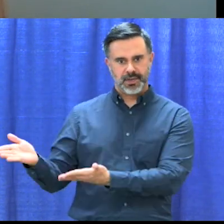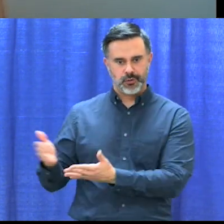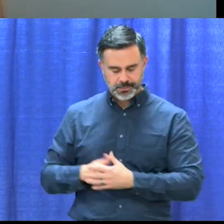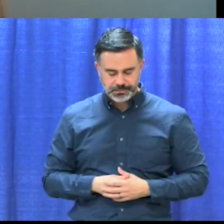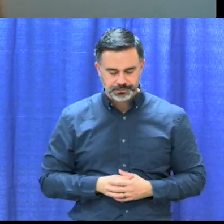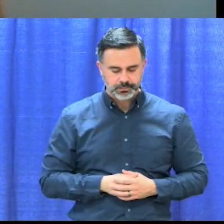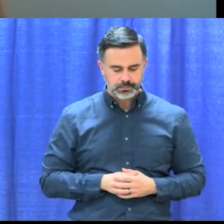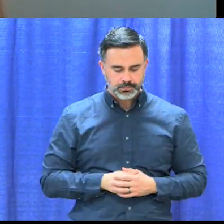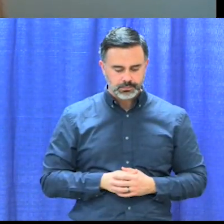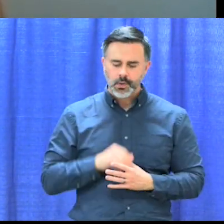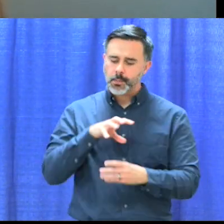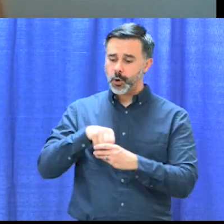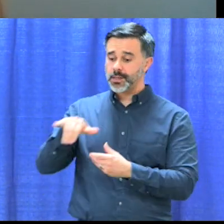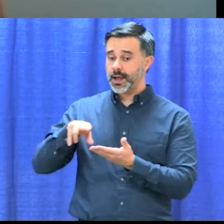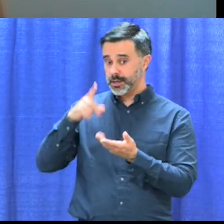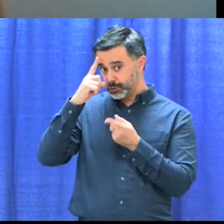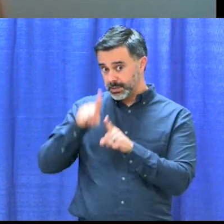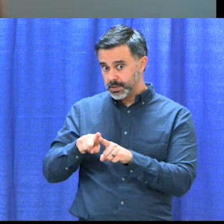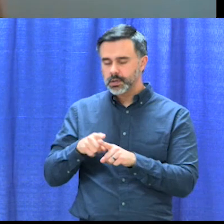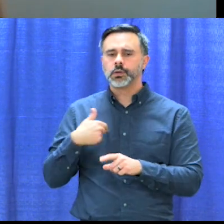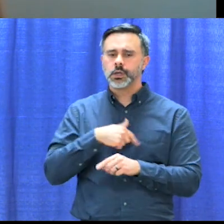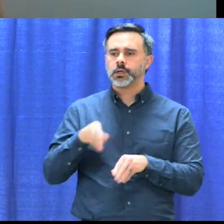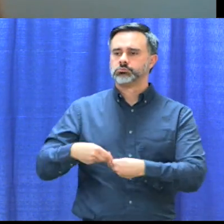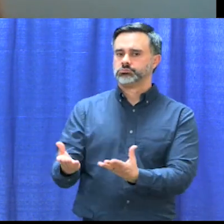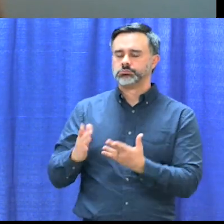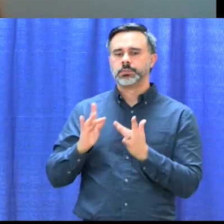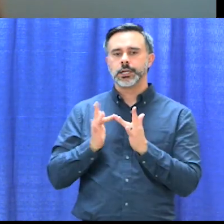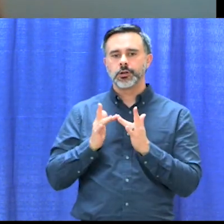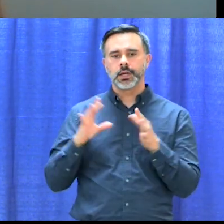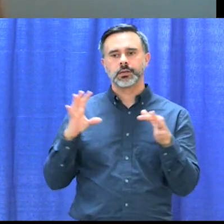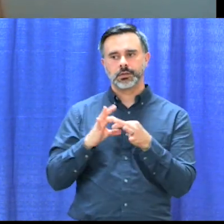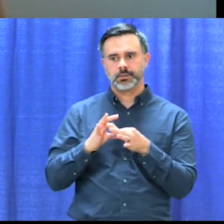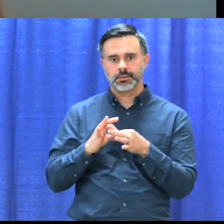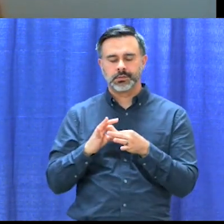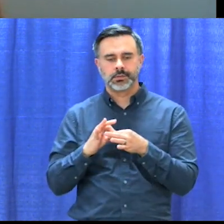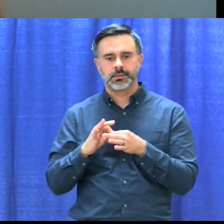As part of that agreement Verizon's providing Internet connectivity to LAUSD to enable it